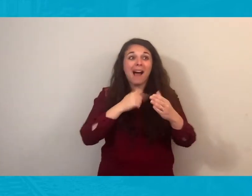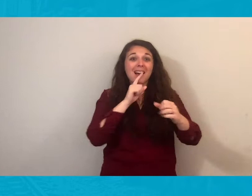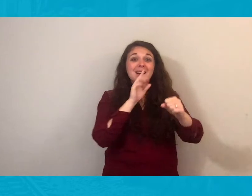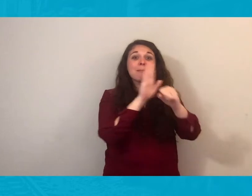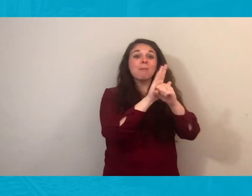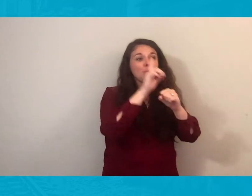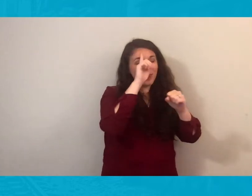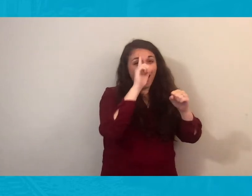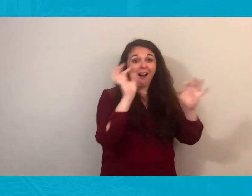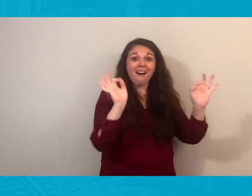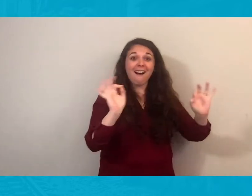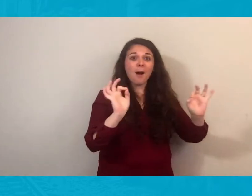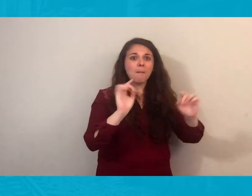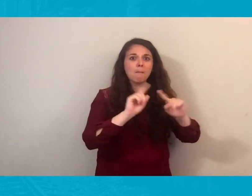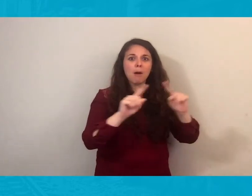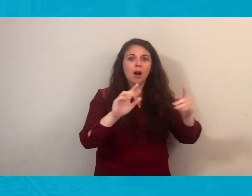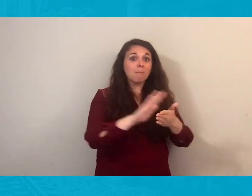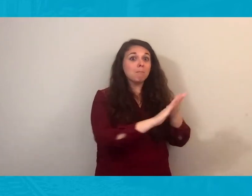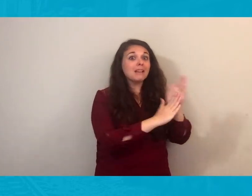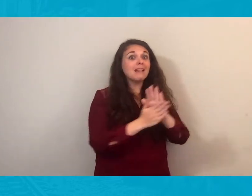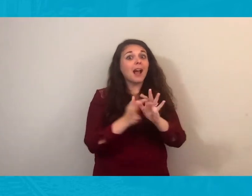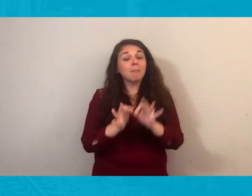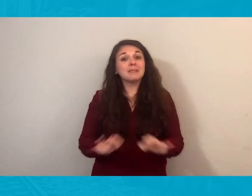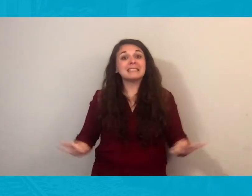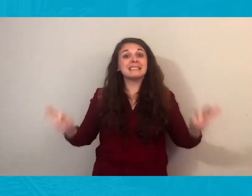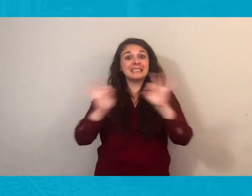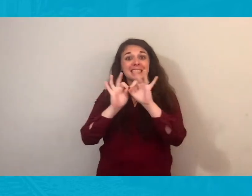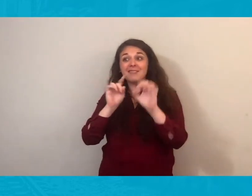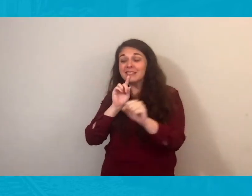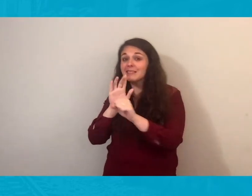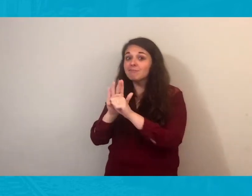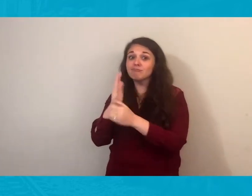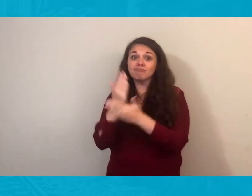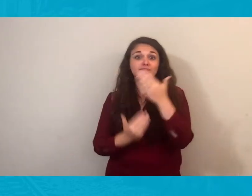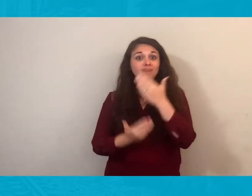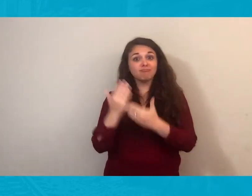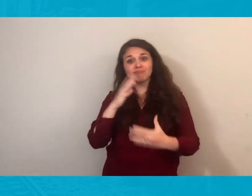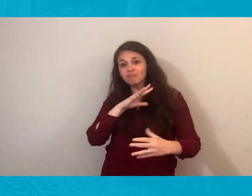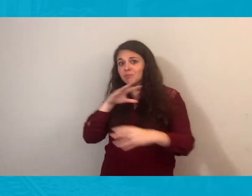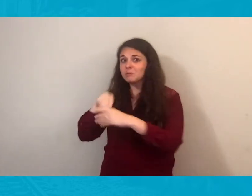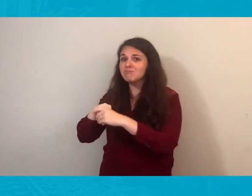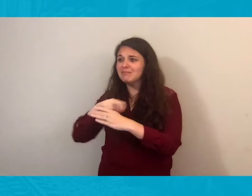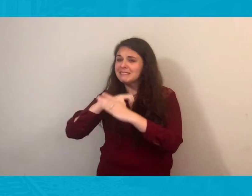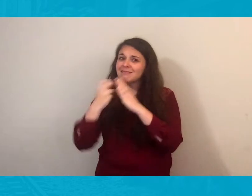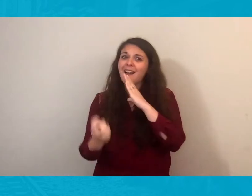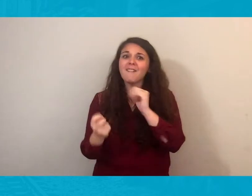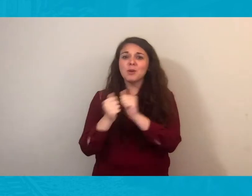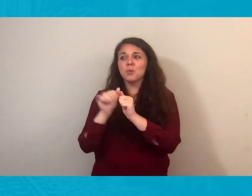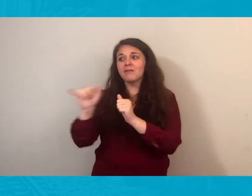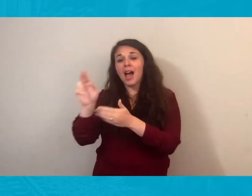And so instead of being this commitment that I thought was gonna be a light touch, all of a sudden within two days was a significant commitment,